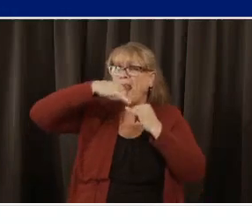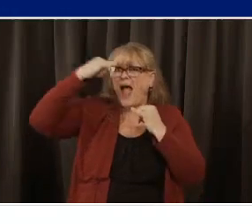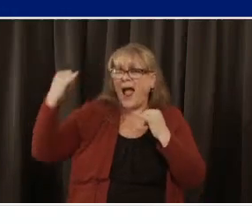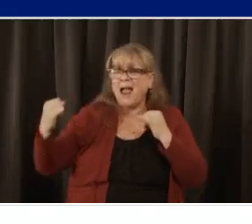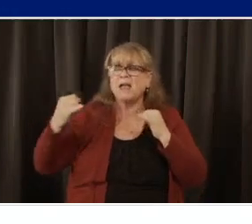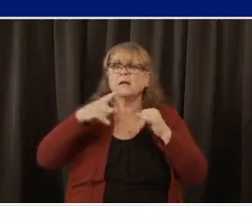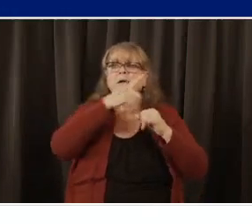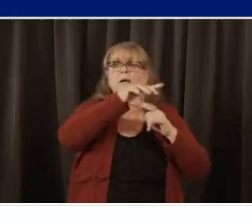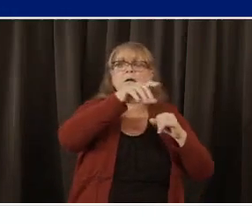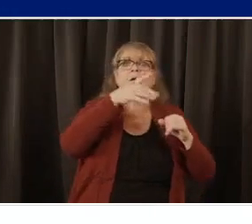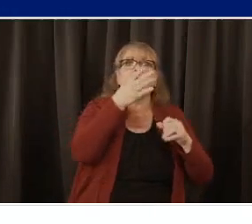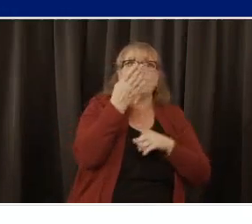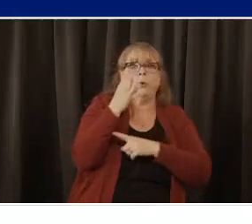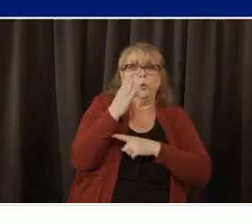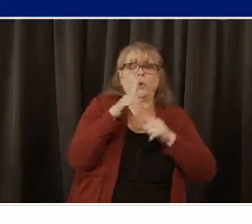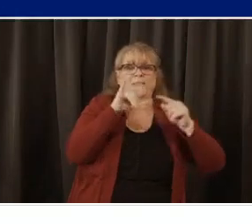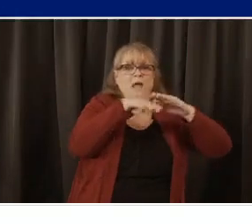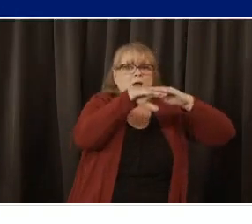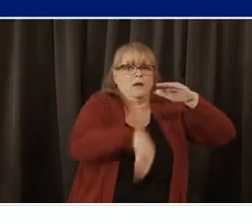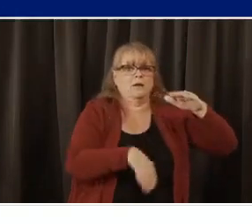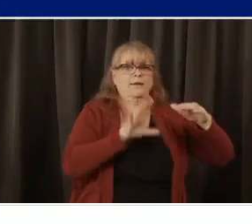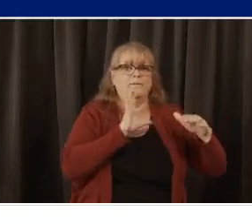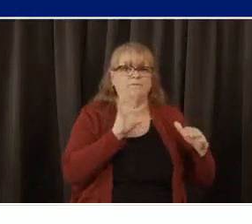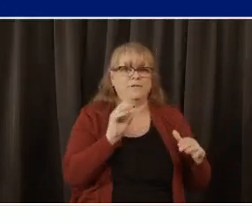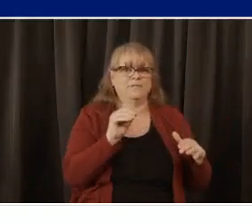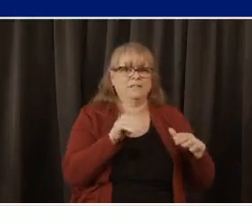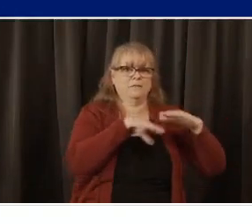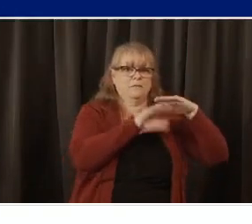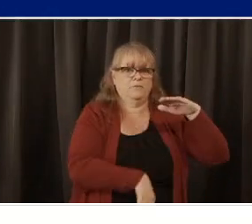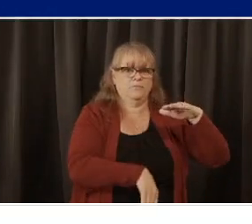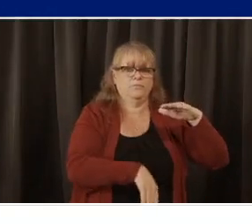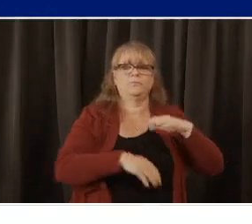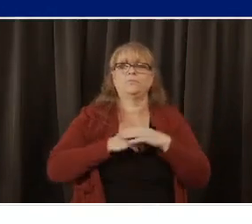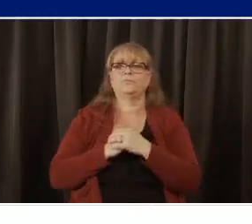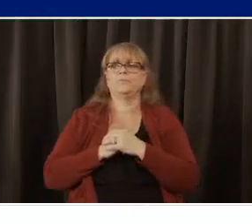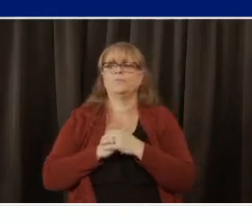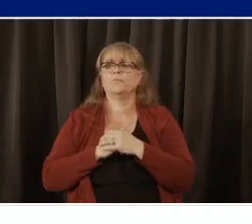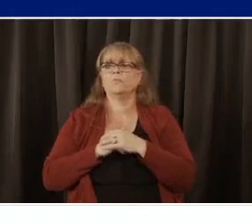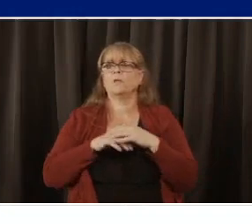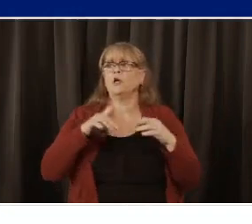over 50 where we have a more highly vaccinated population, but a much steeper increase in